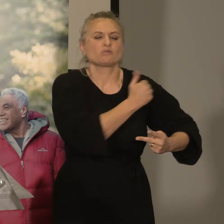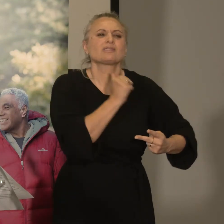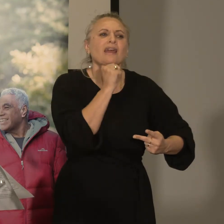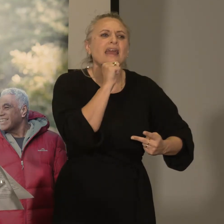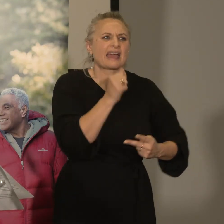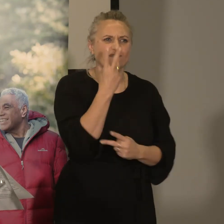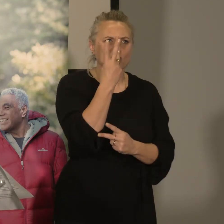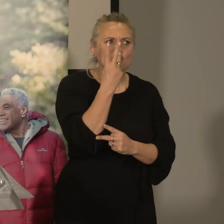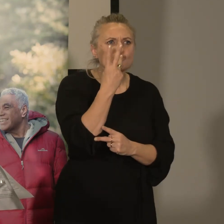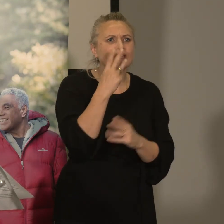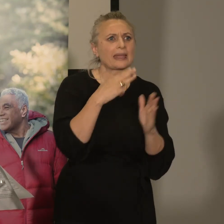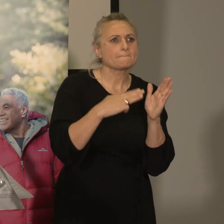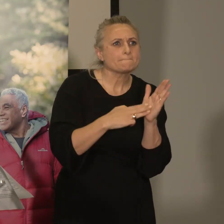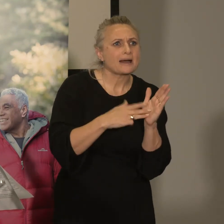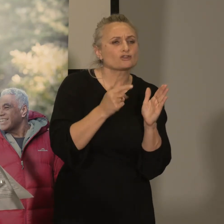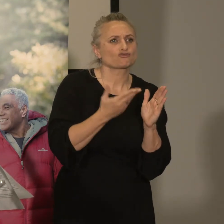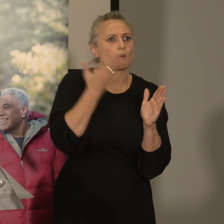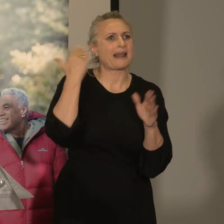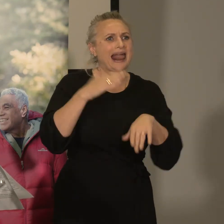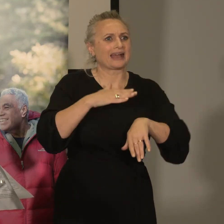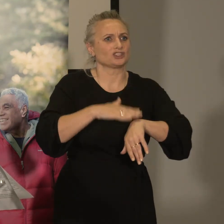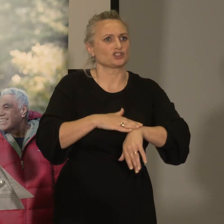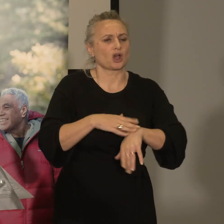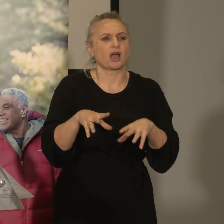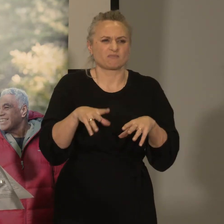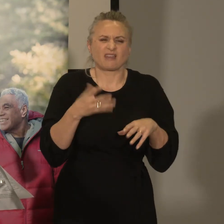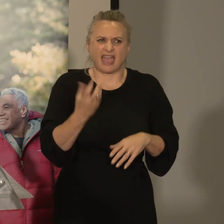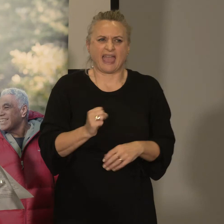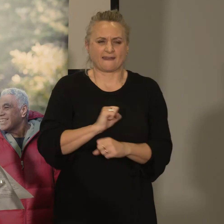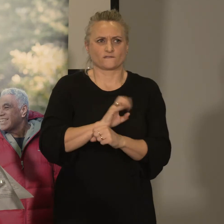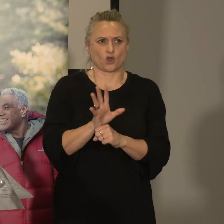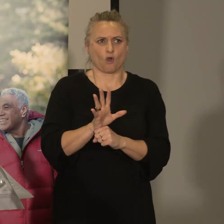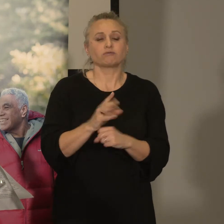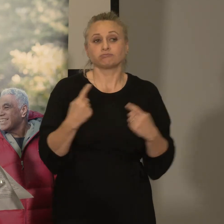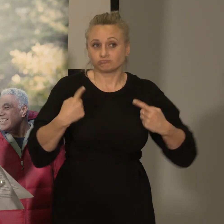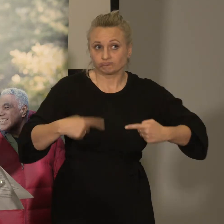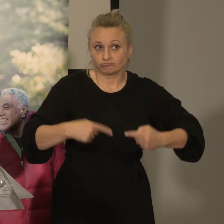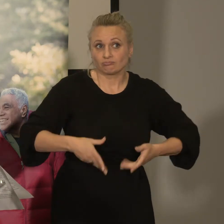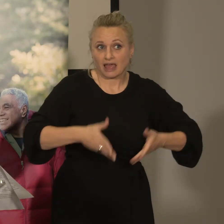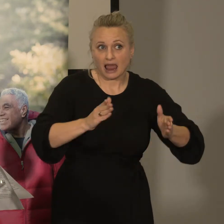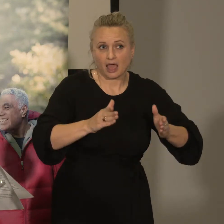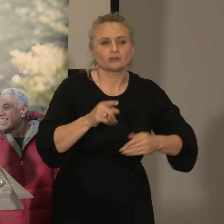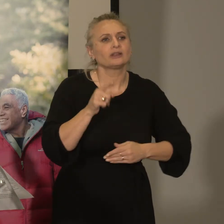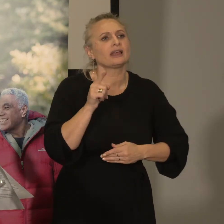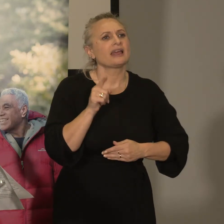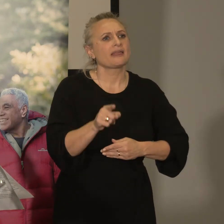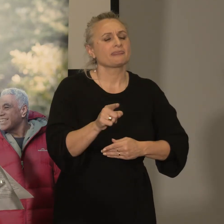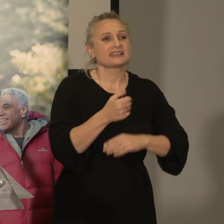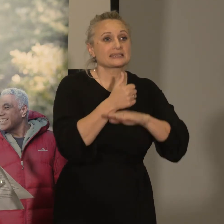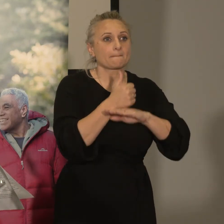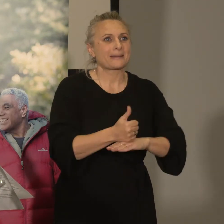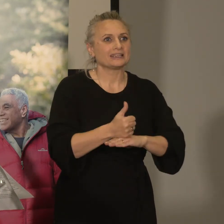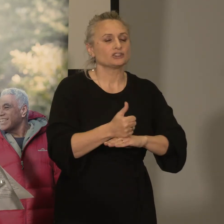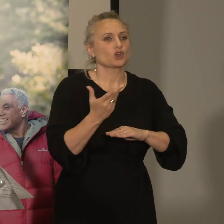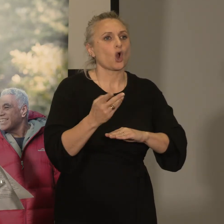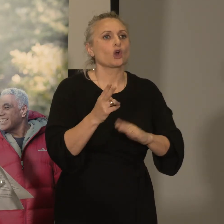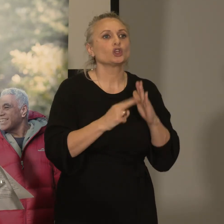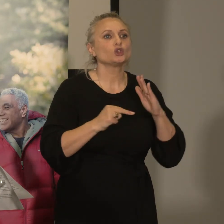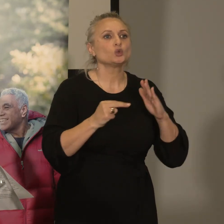months since any documented infection. This was based on clear evidence from data that